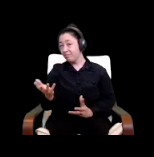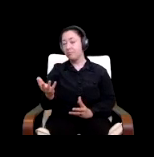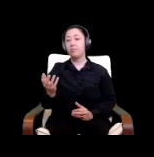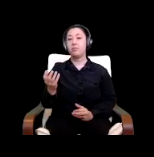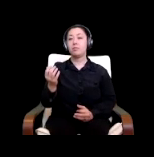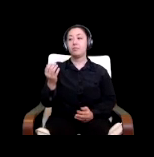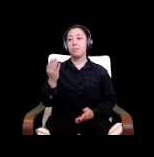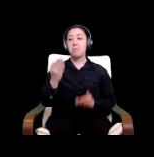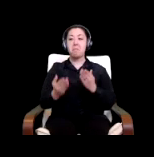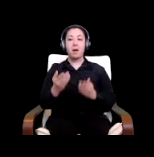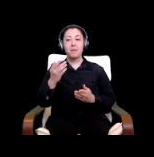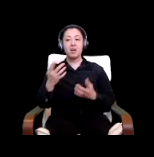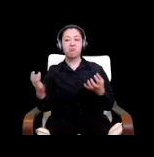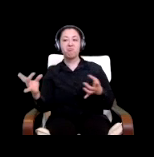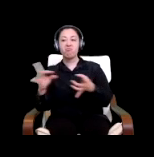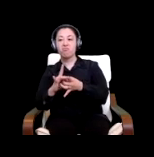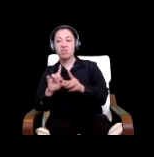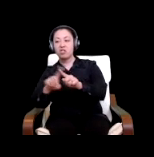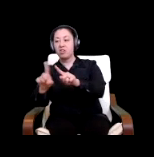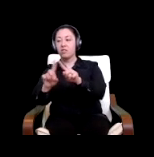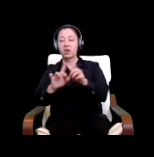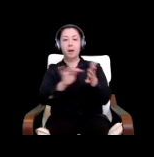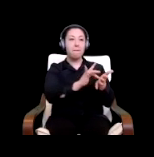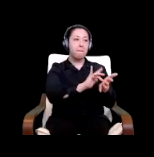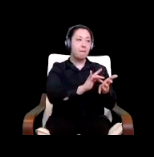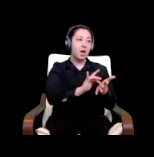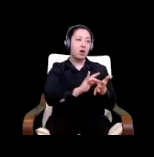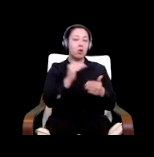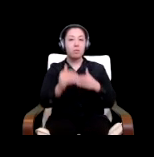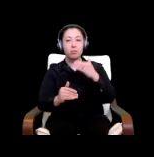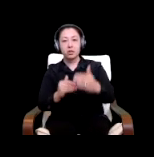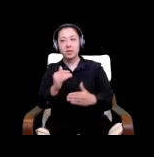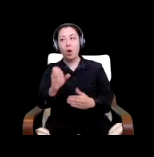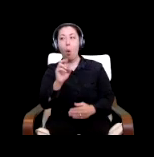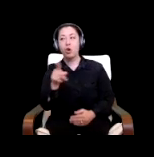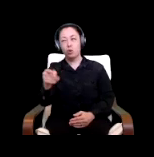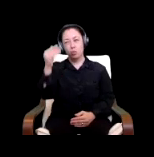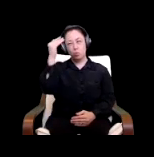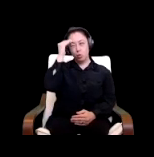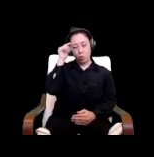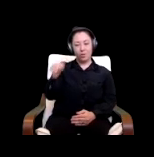medical procedure or instances in which you know there is pain.